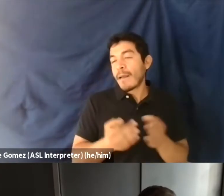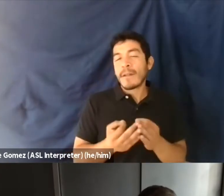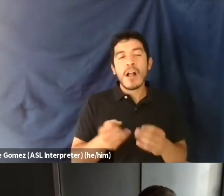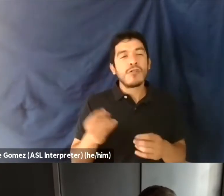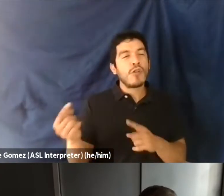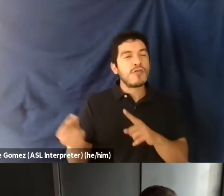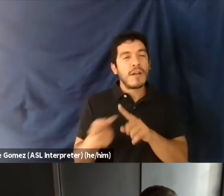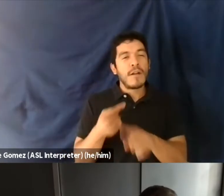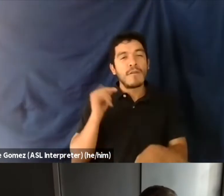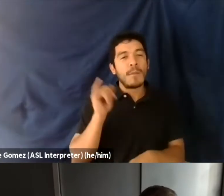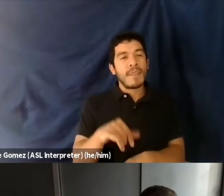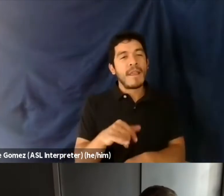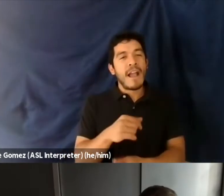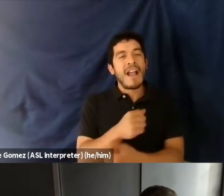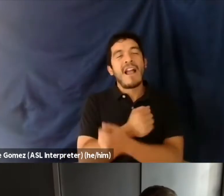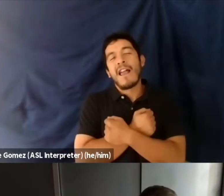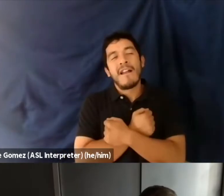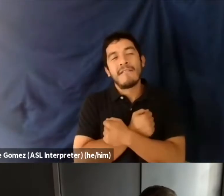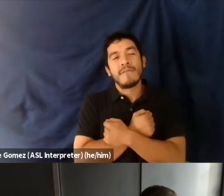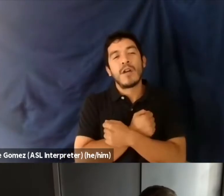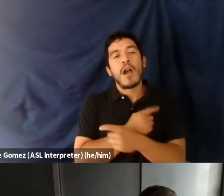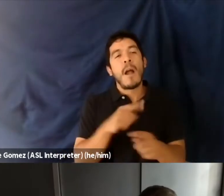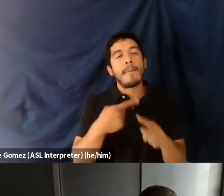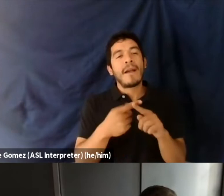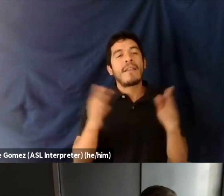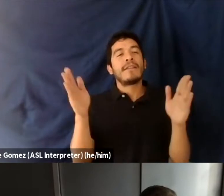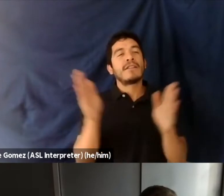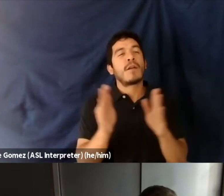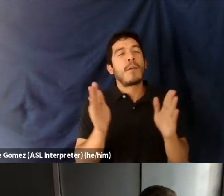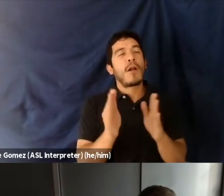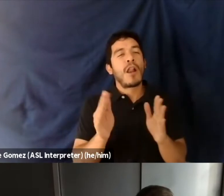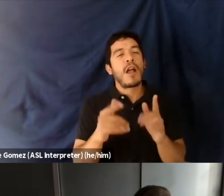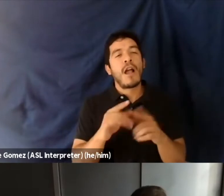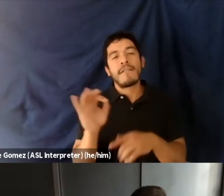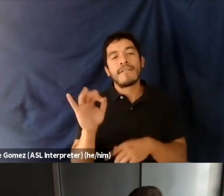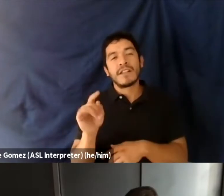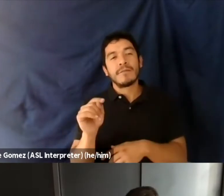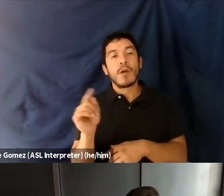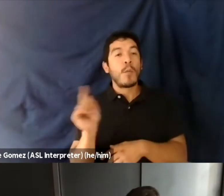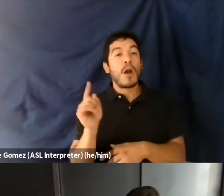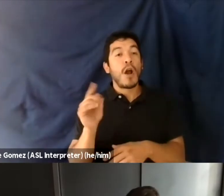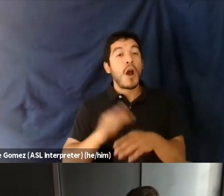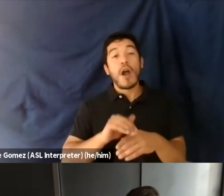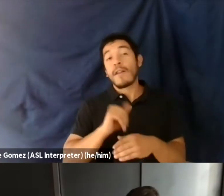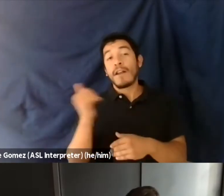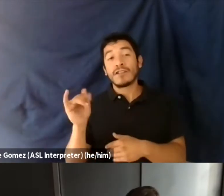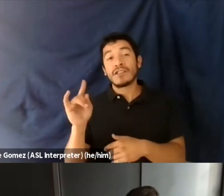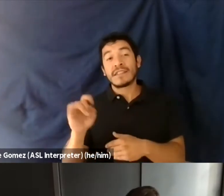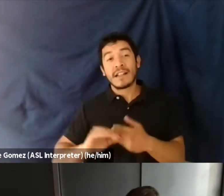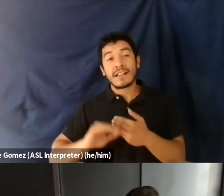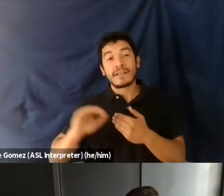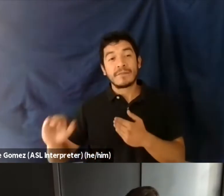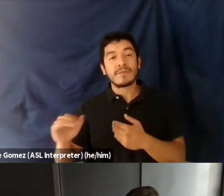like loveliness about like the smallness of it, where on the other side you have uncle John